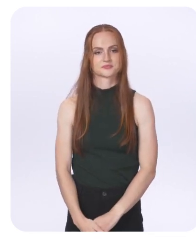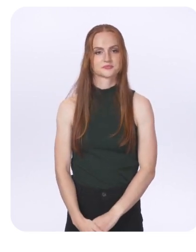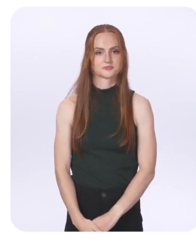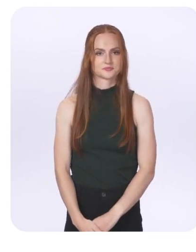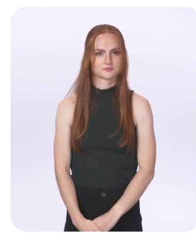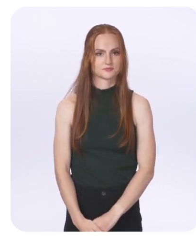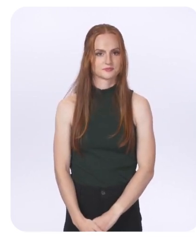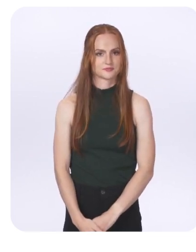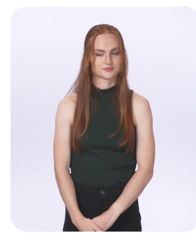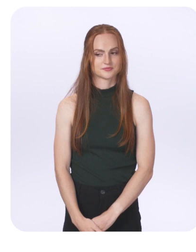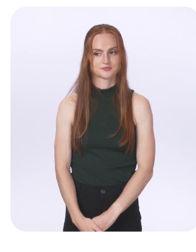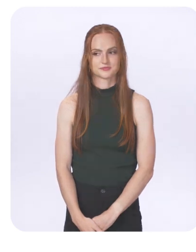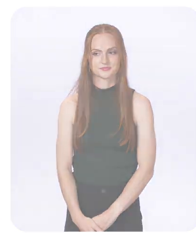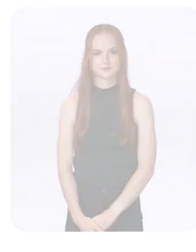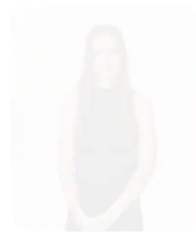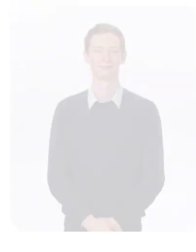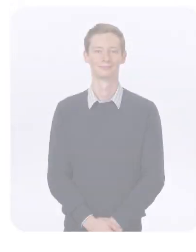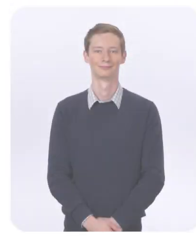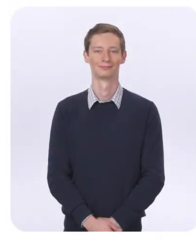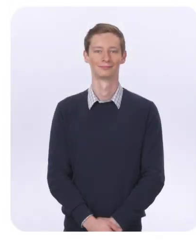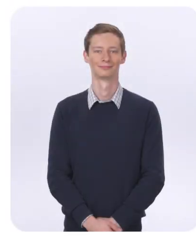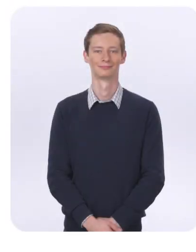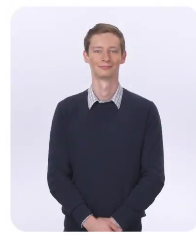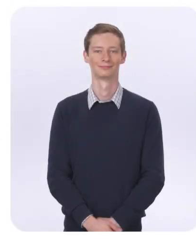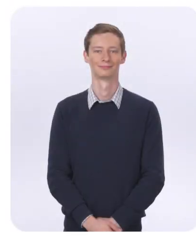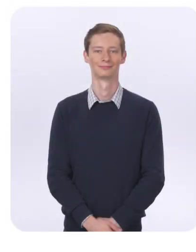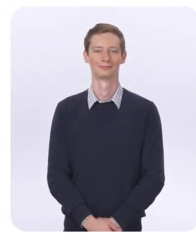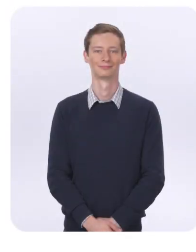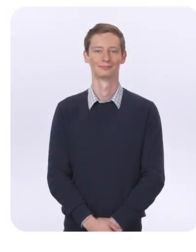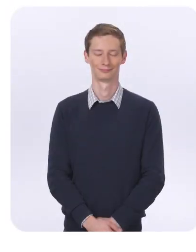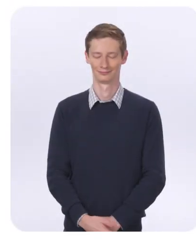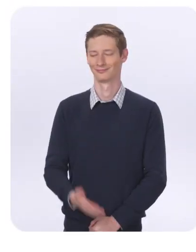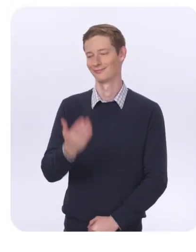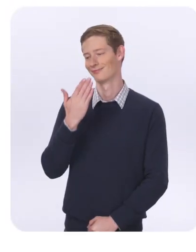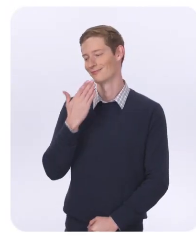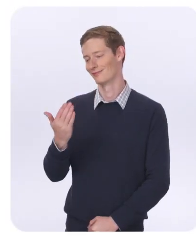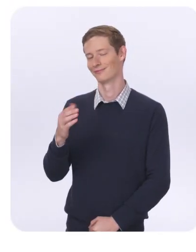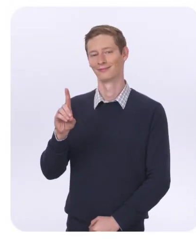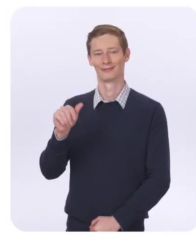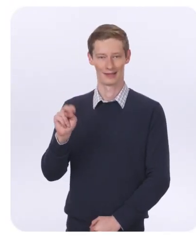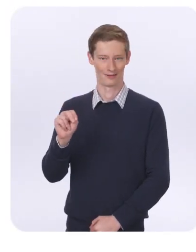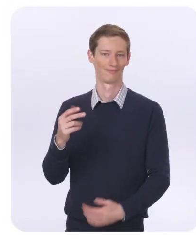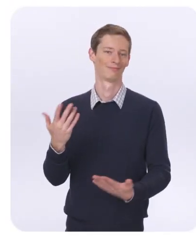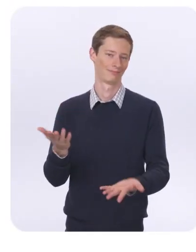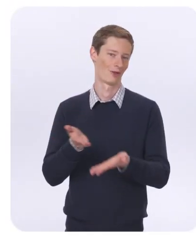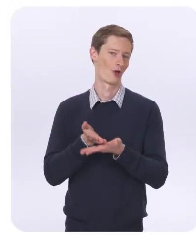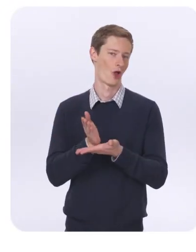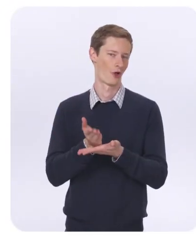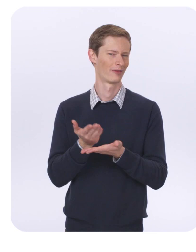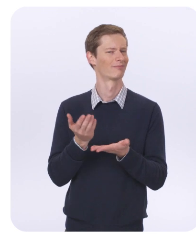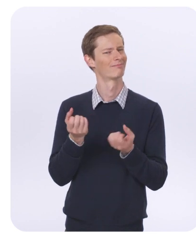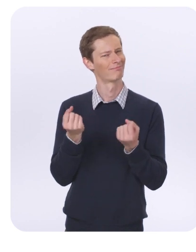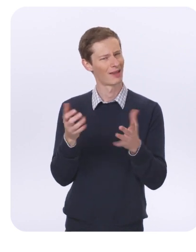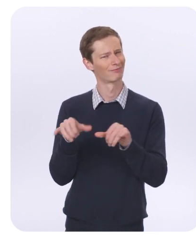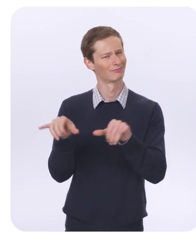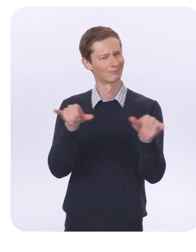since you always want to meet the perceived user value prop for your app post-launch and throughout the lifecycle of your app on the Meta Quest Store.